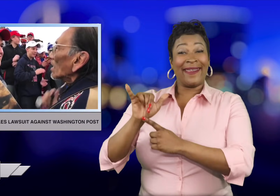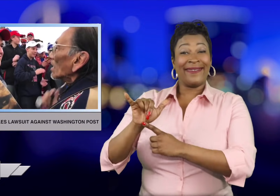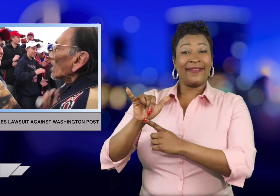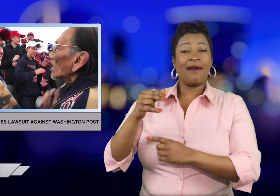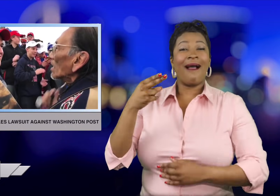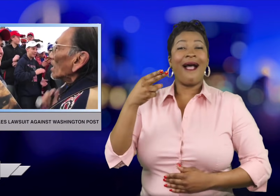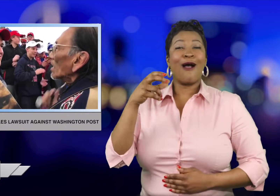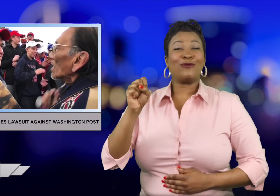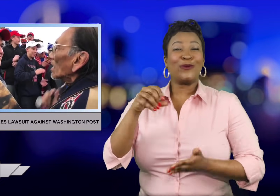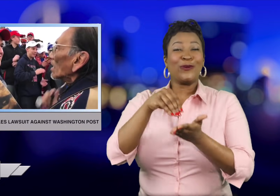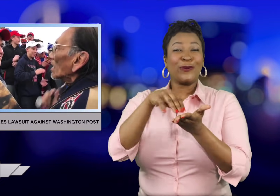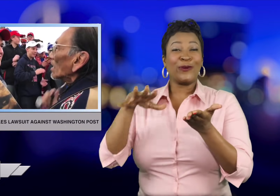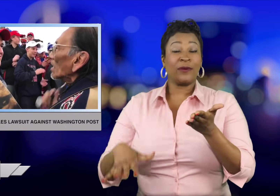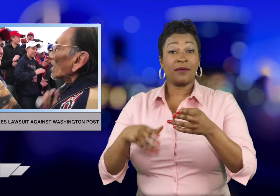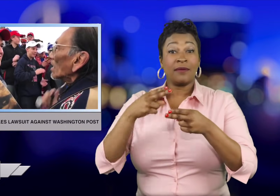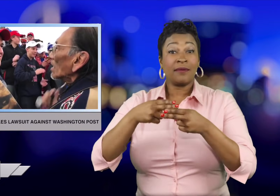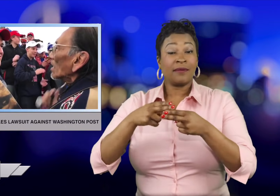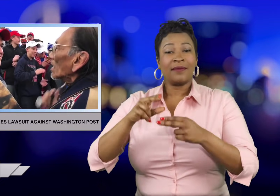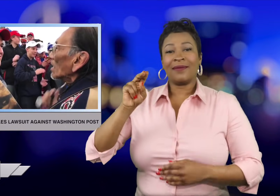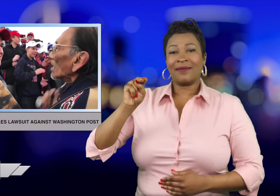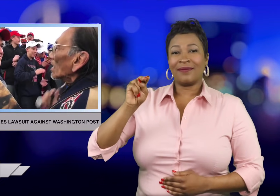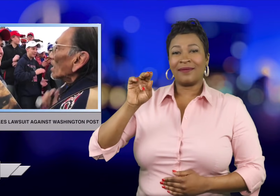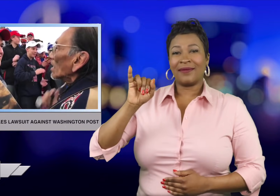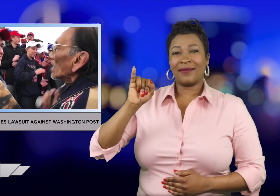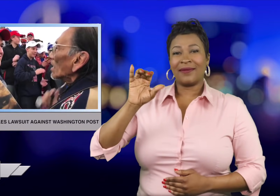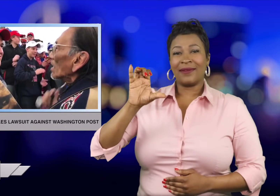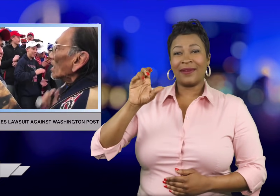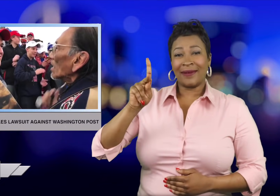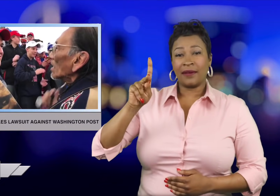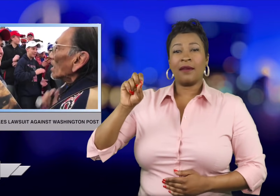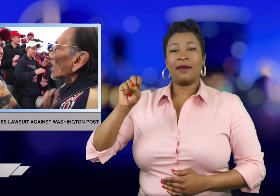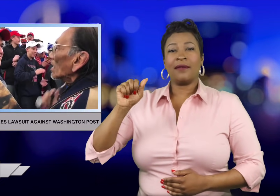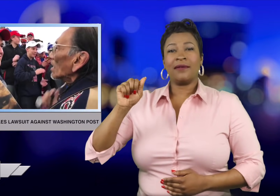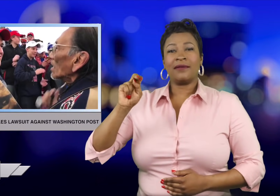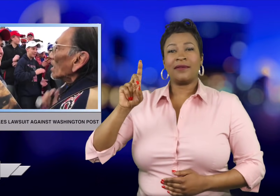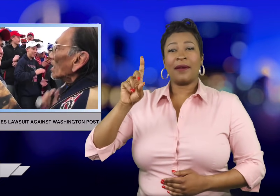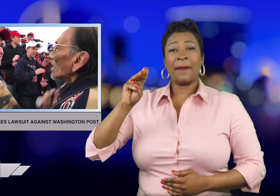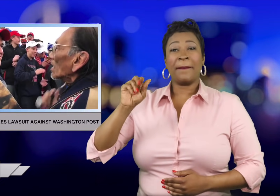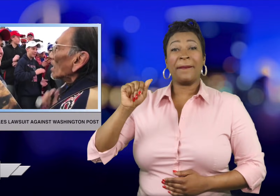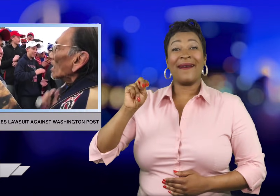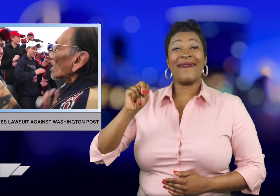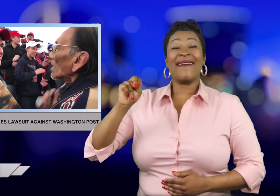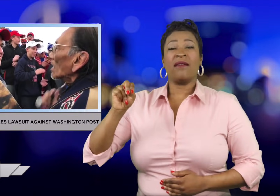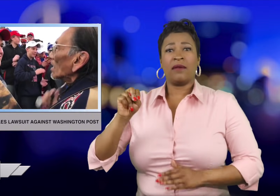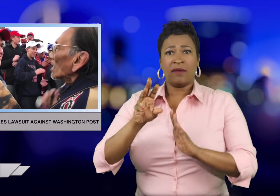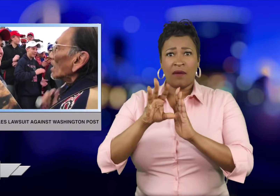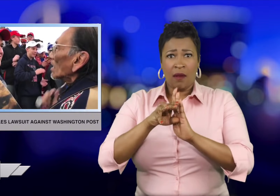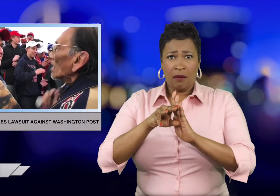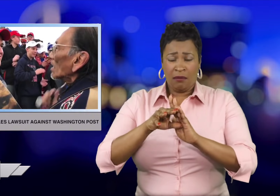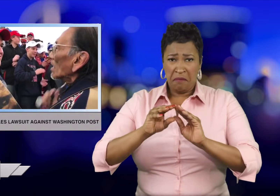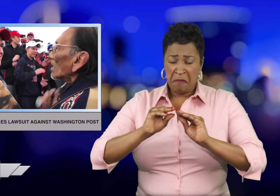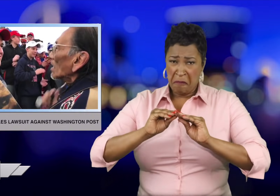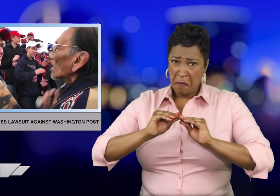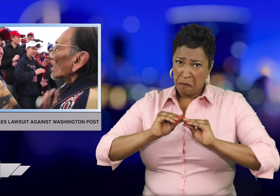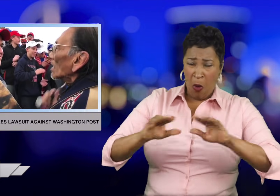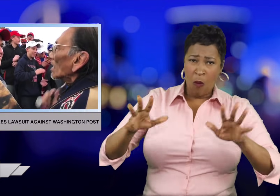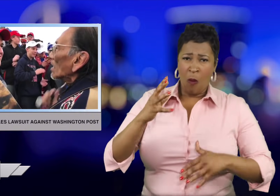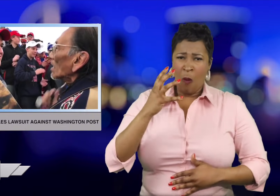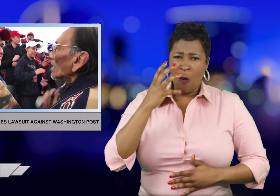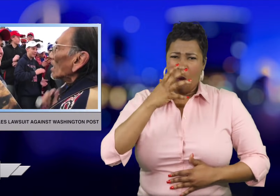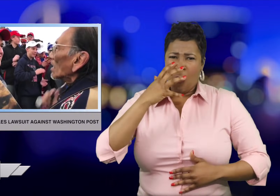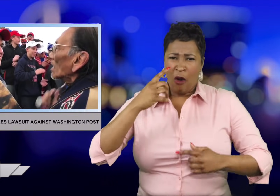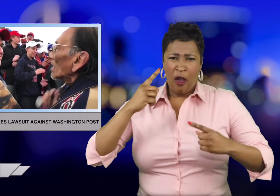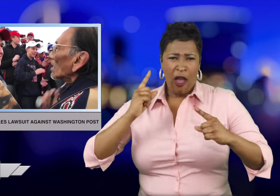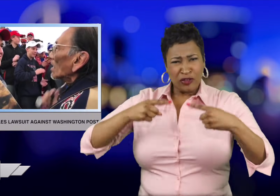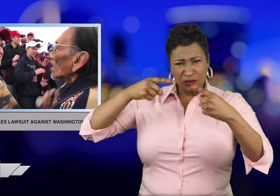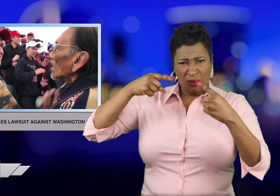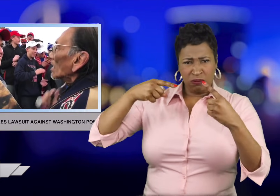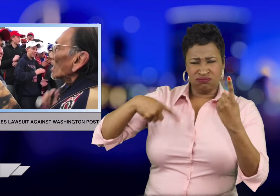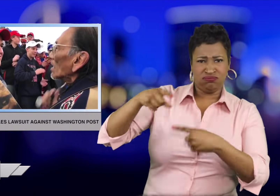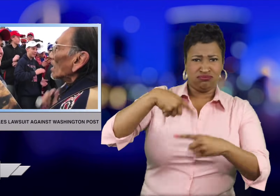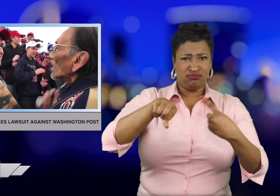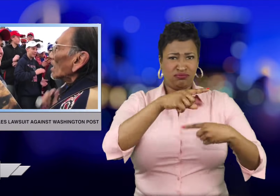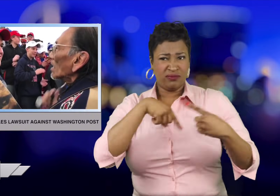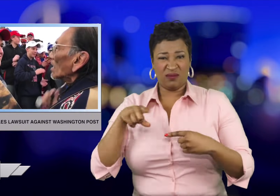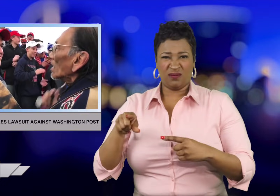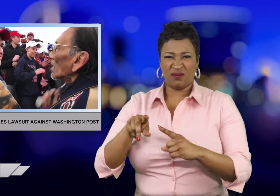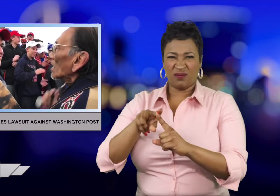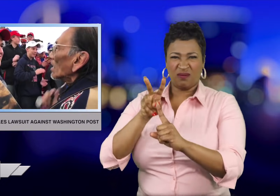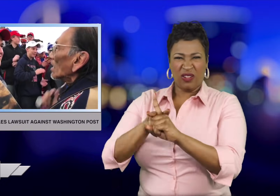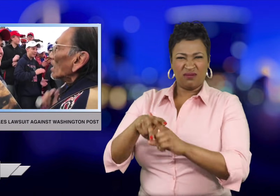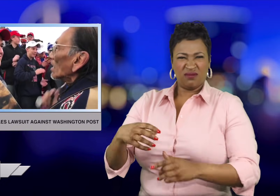Nick Sandmann, the Kentucky high school student at the center of a controversial viral video,